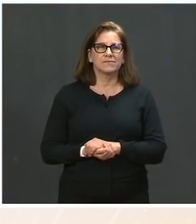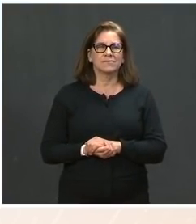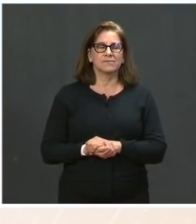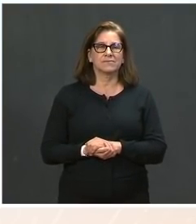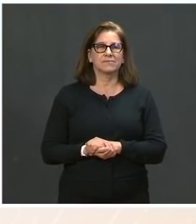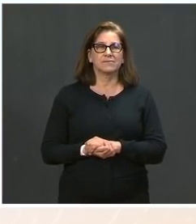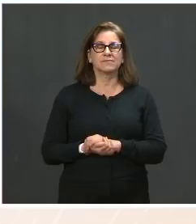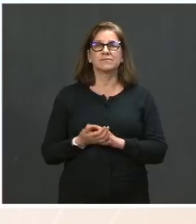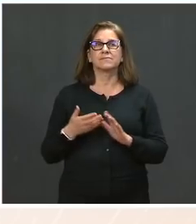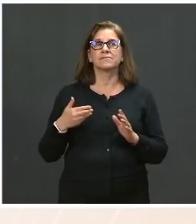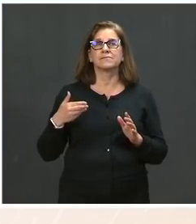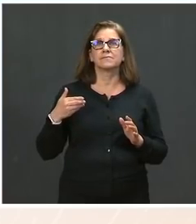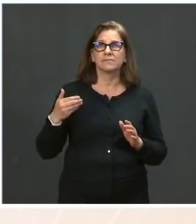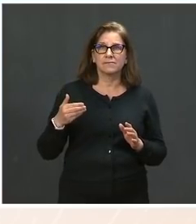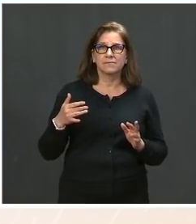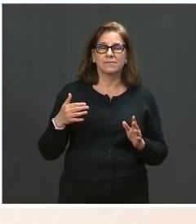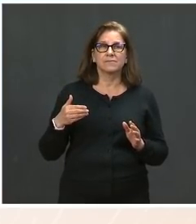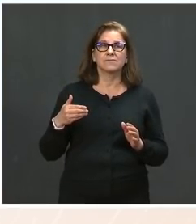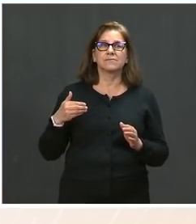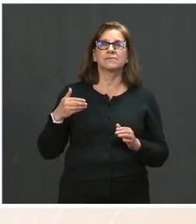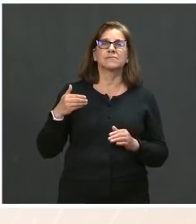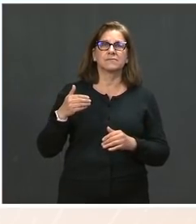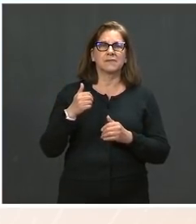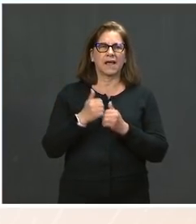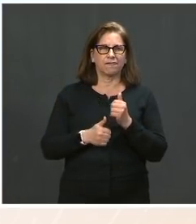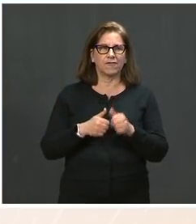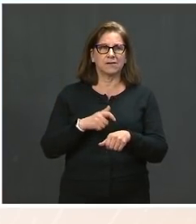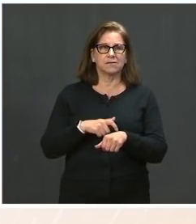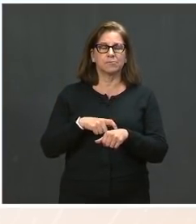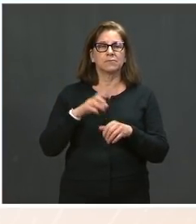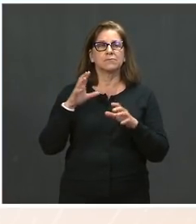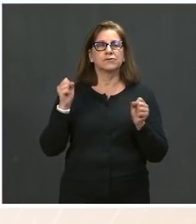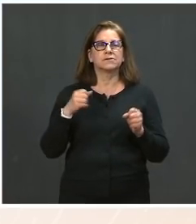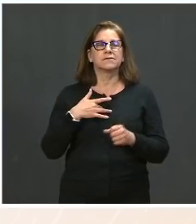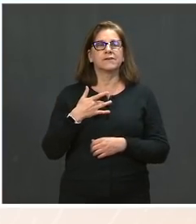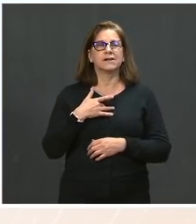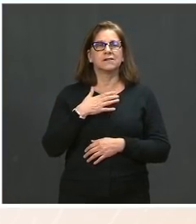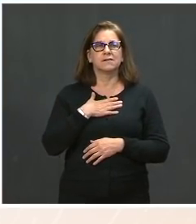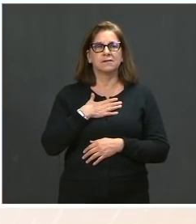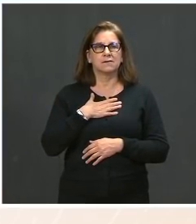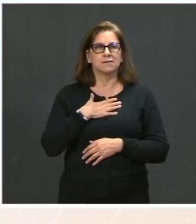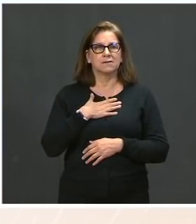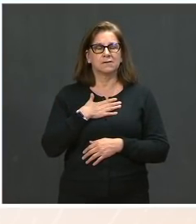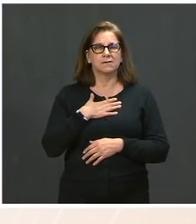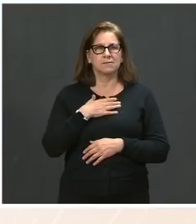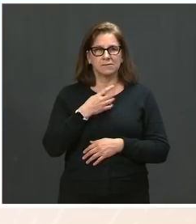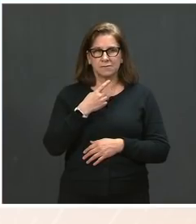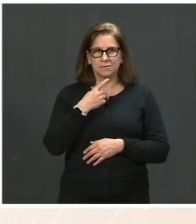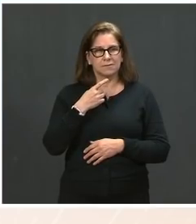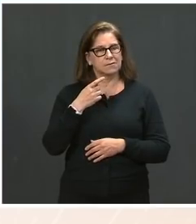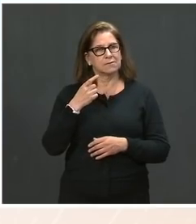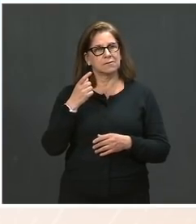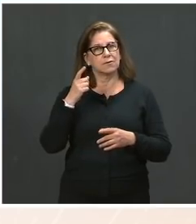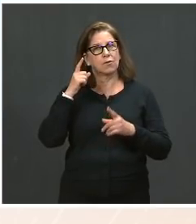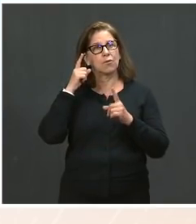he wouldn't be President. So, here he is. He remains an advocate throughout his life to putting in place gun safety measures,